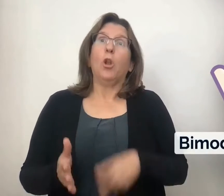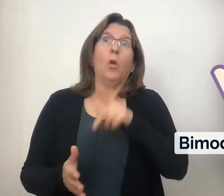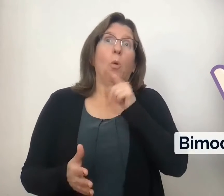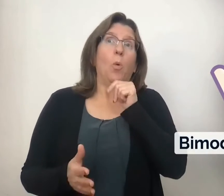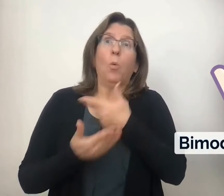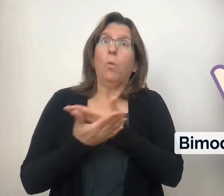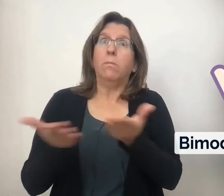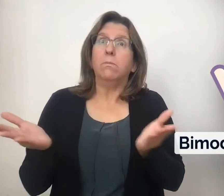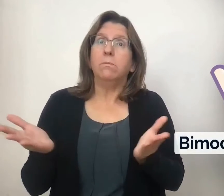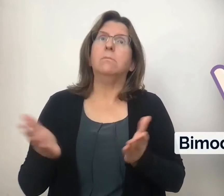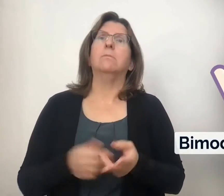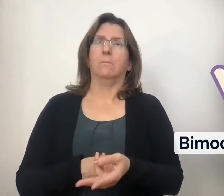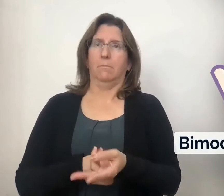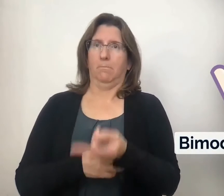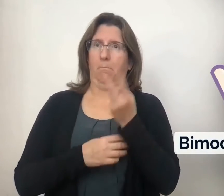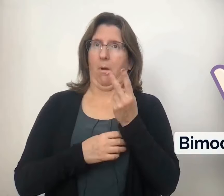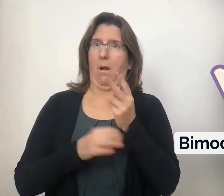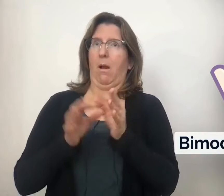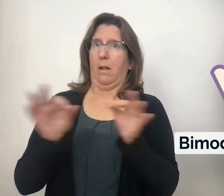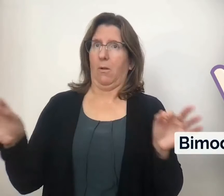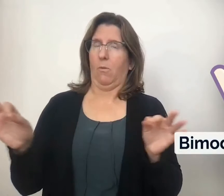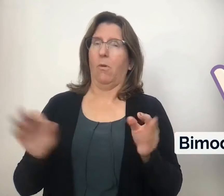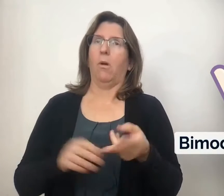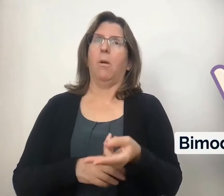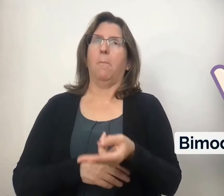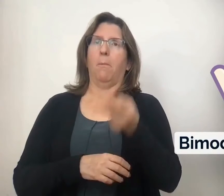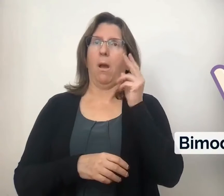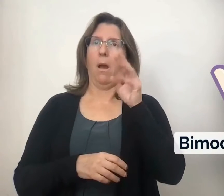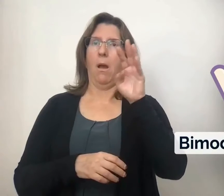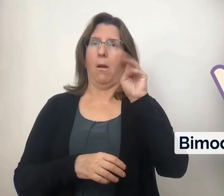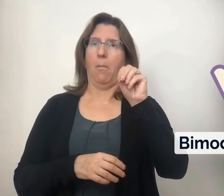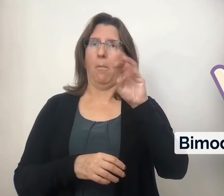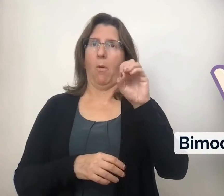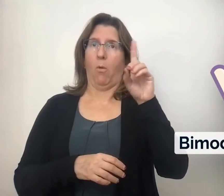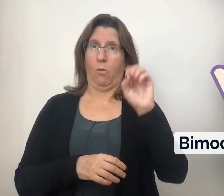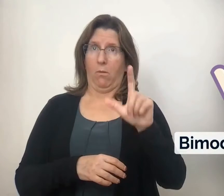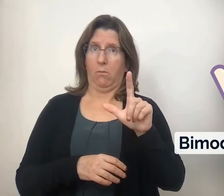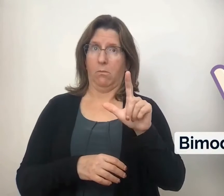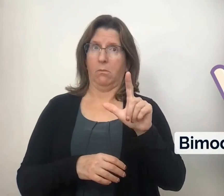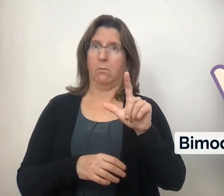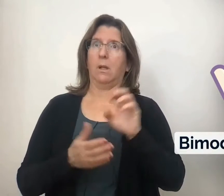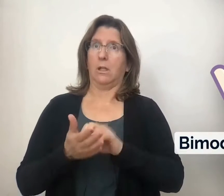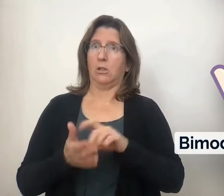In our case we are looking at learners who benefit from bilingual bimodal education.